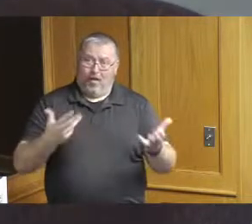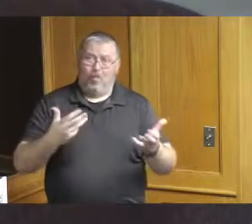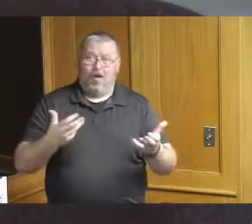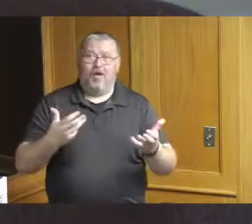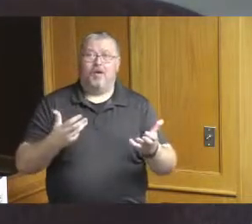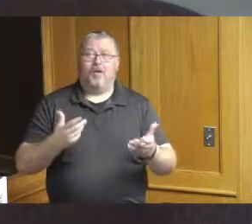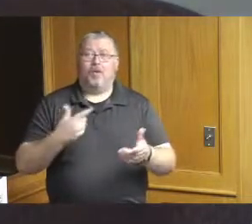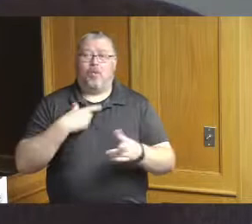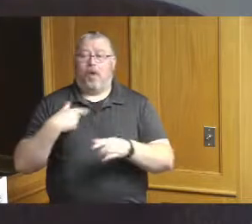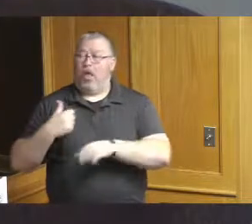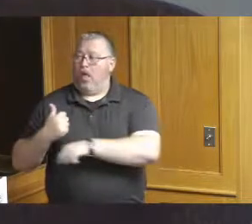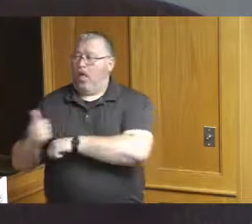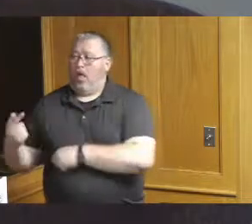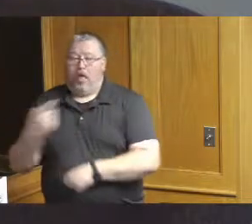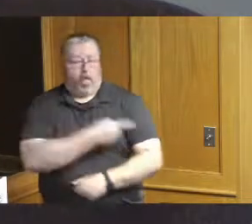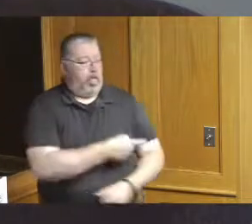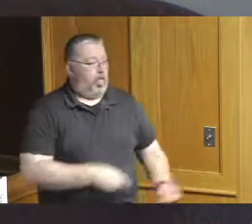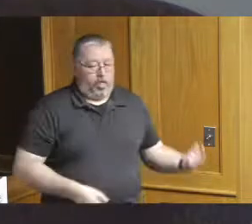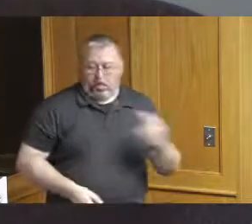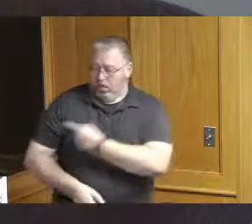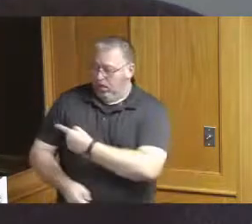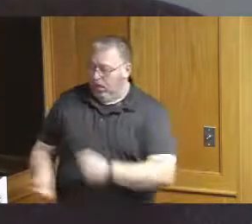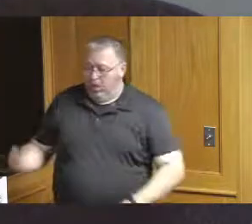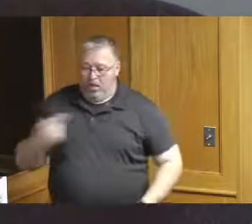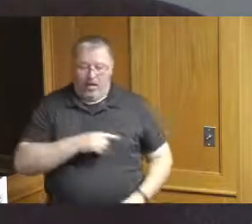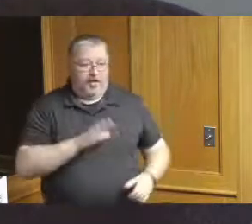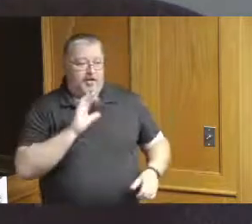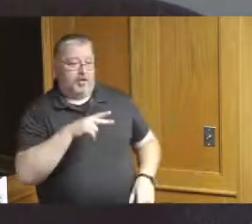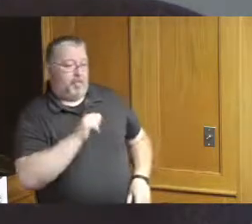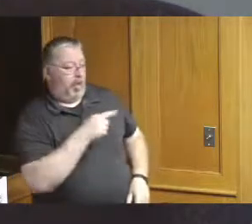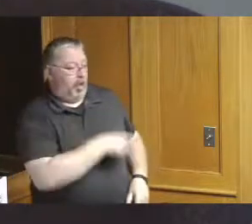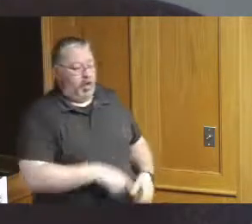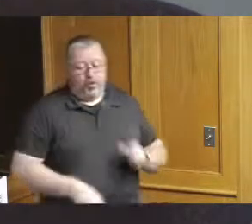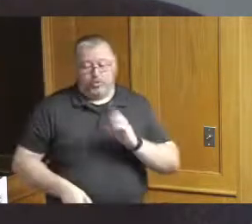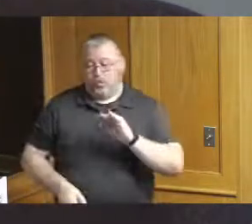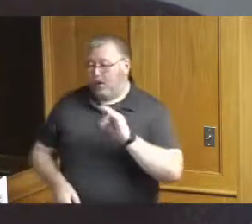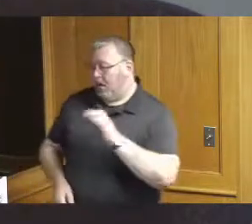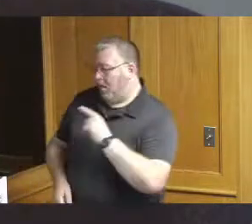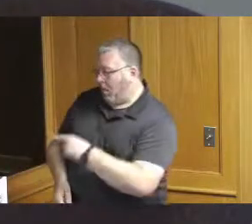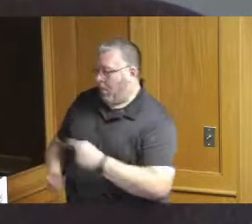a blame game going on i mean you know cps did this sort of did that um well i think we need